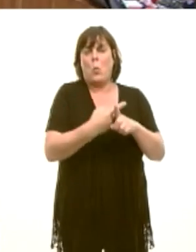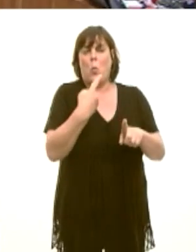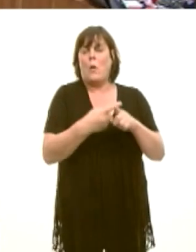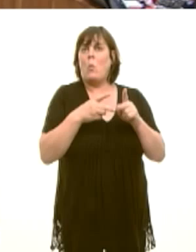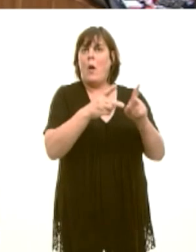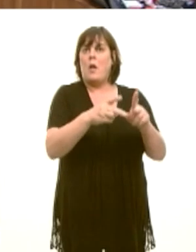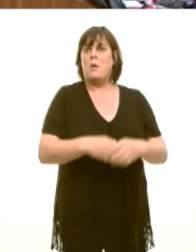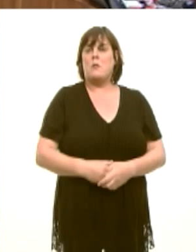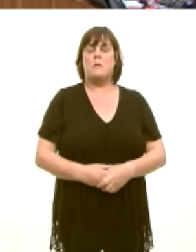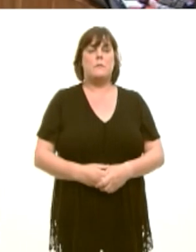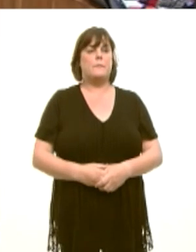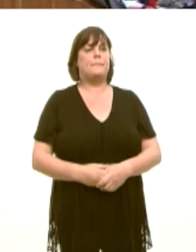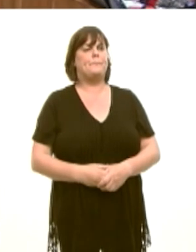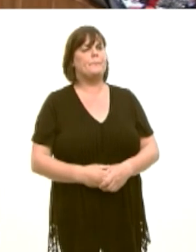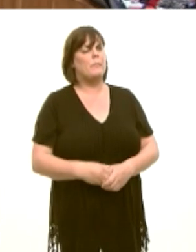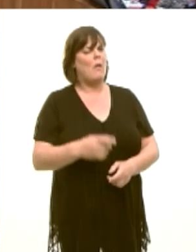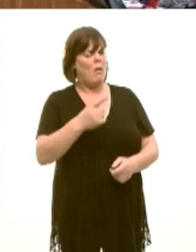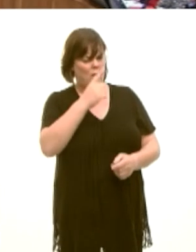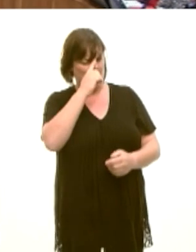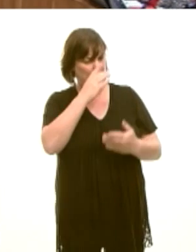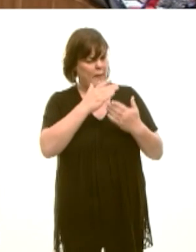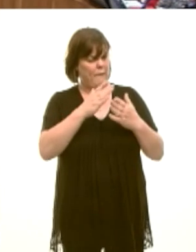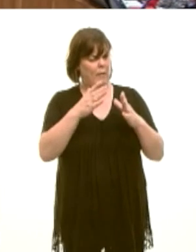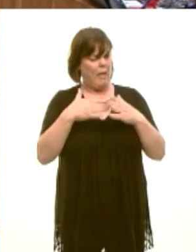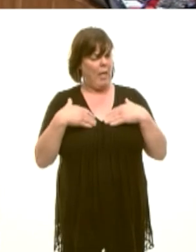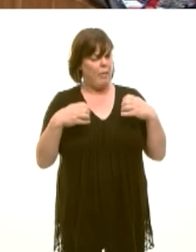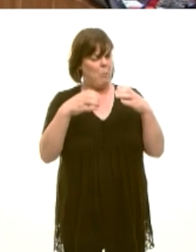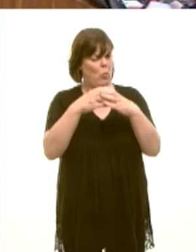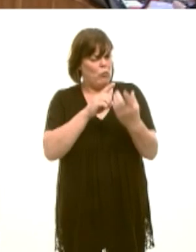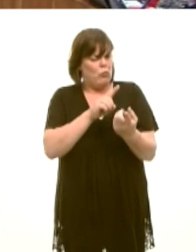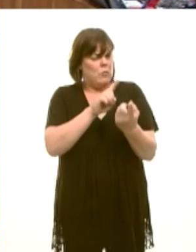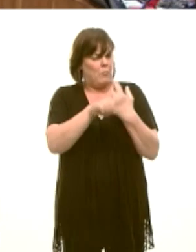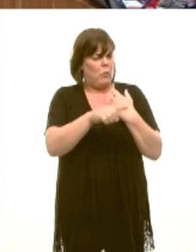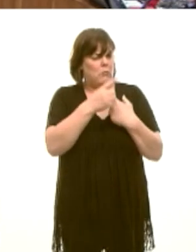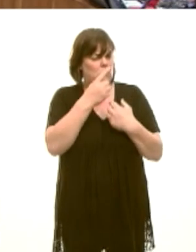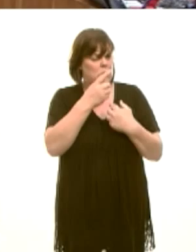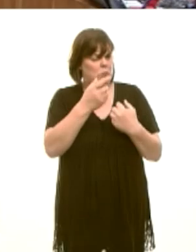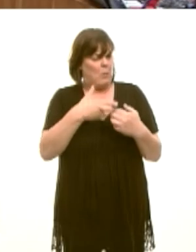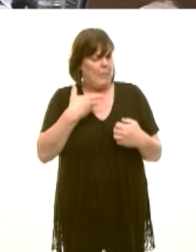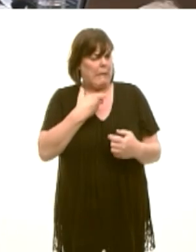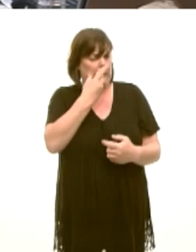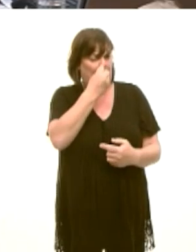are in a position to do that. Certainly, itís the case locally in my area, where the complaints